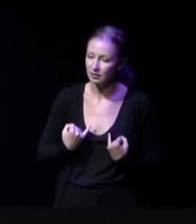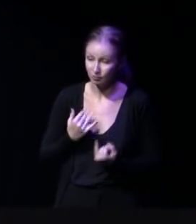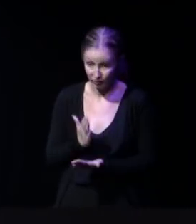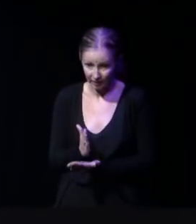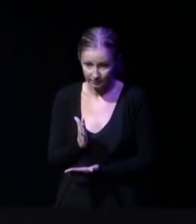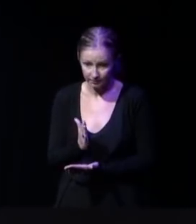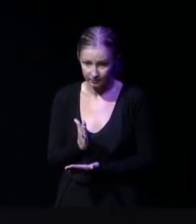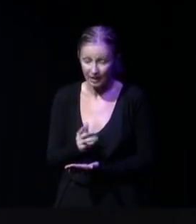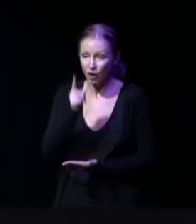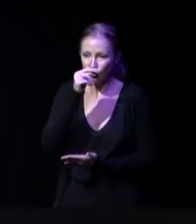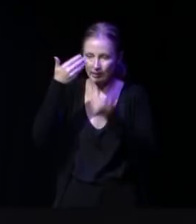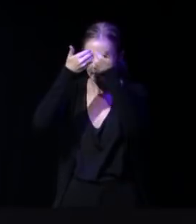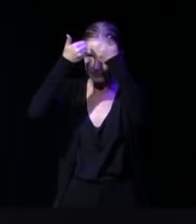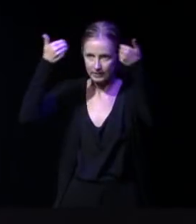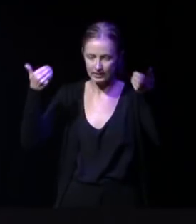to compartmentalise the suffering that you're causing?